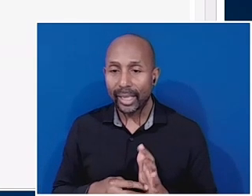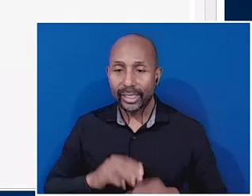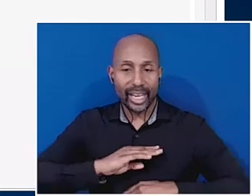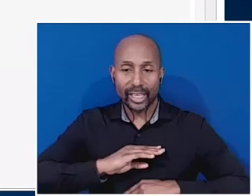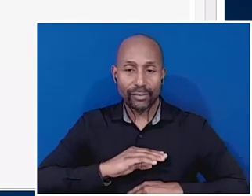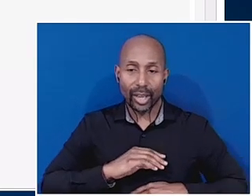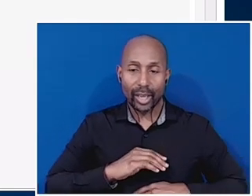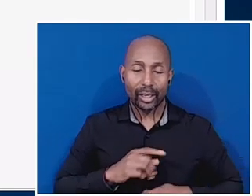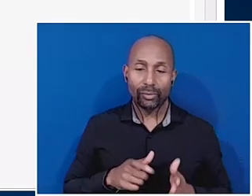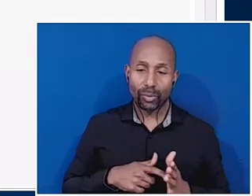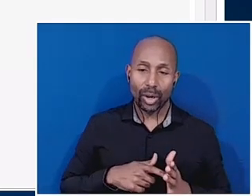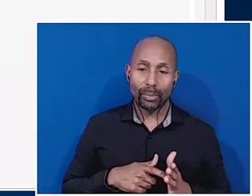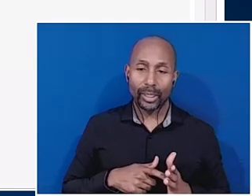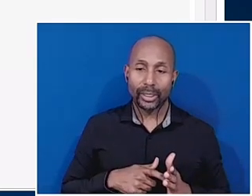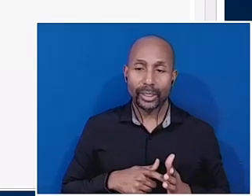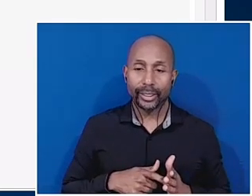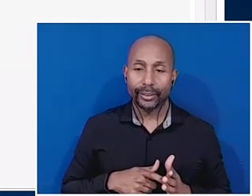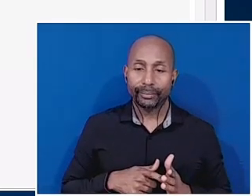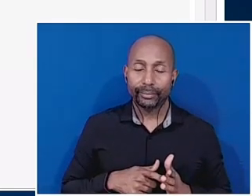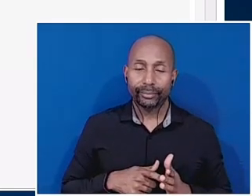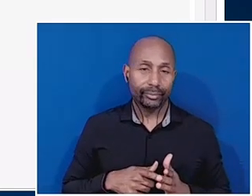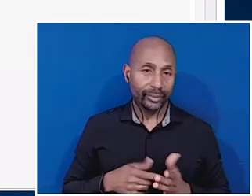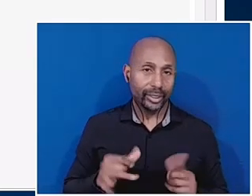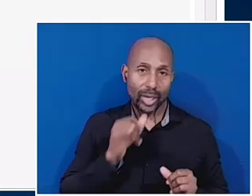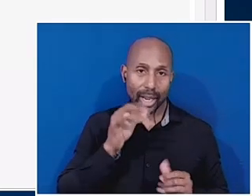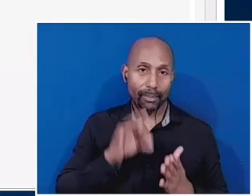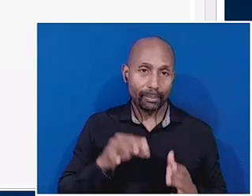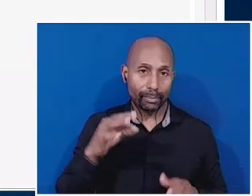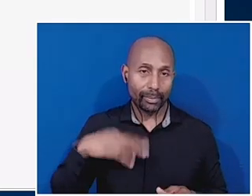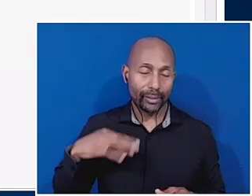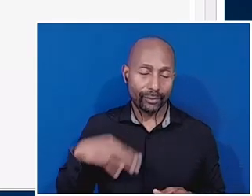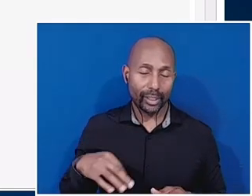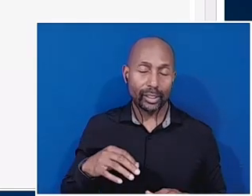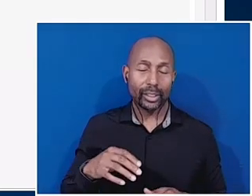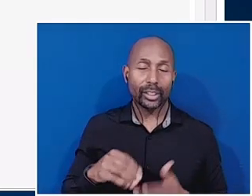I think the point Jessi made is really the germane one.